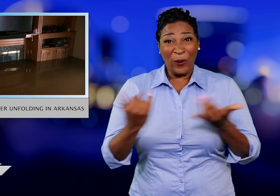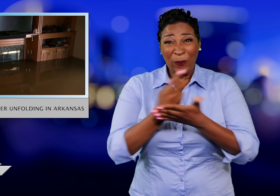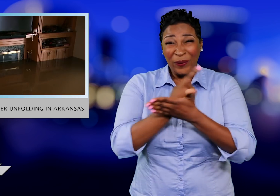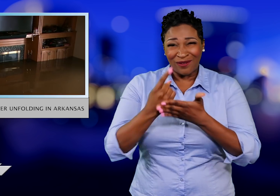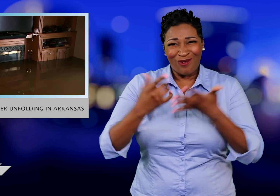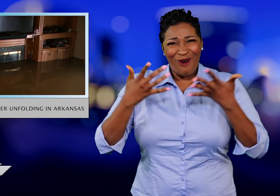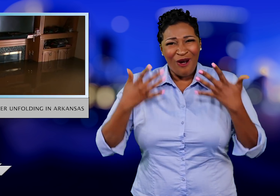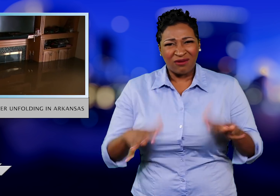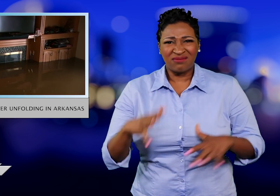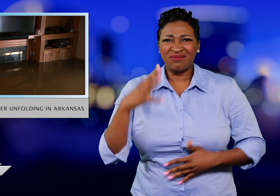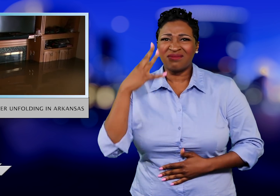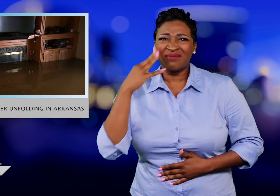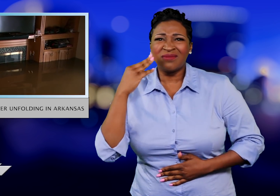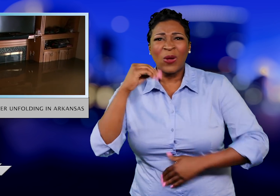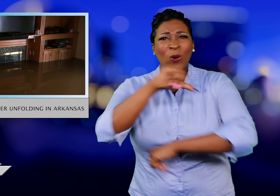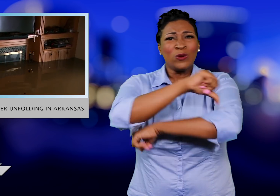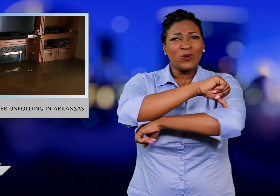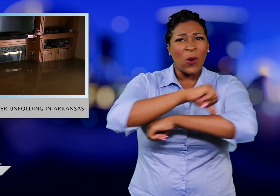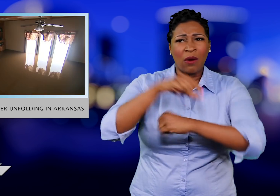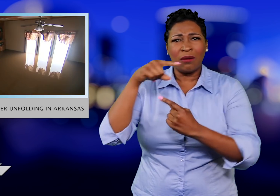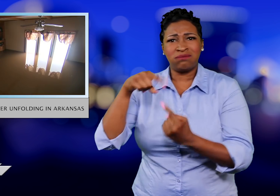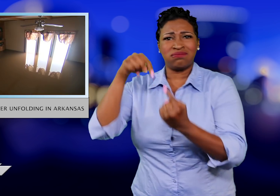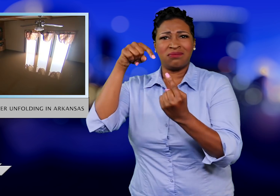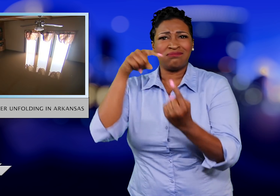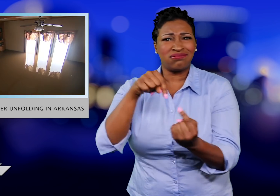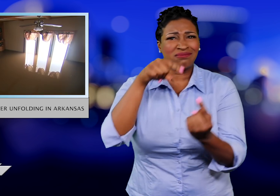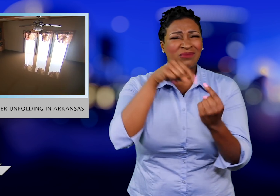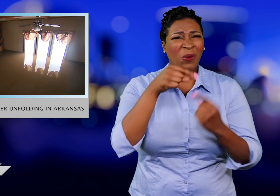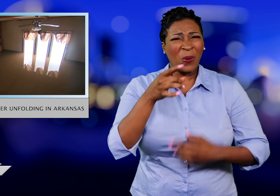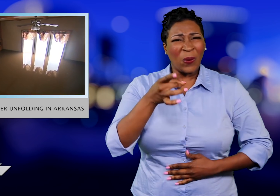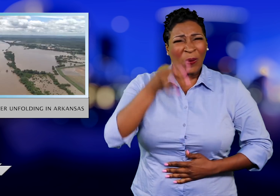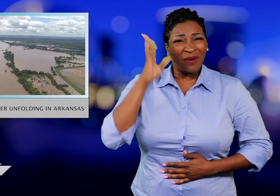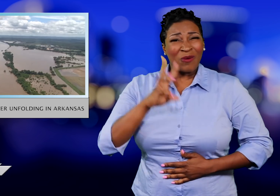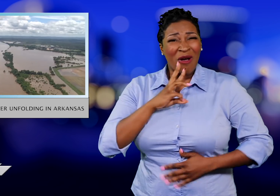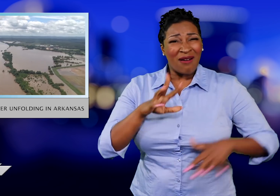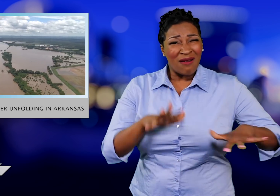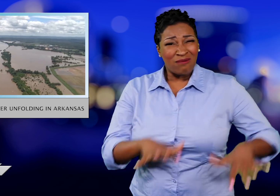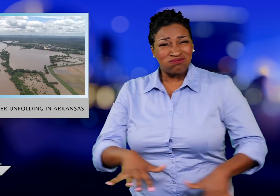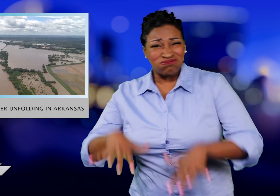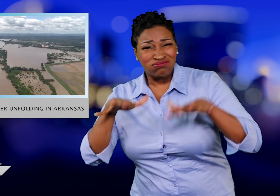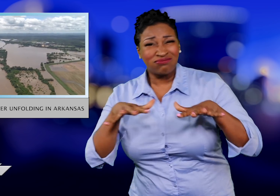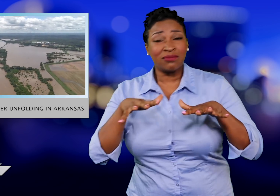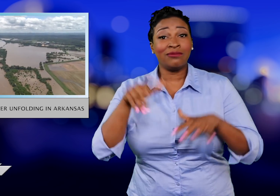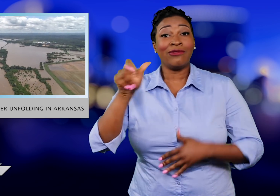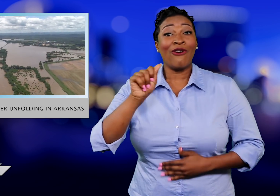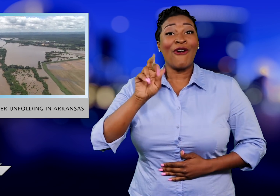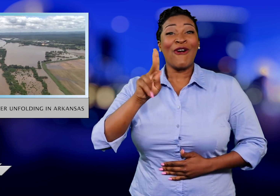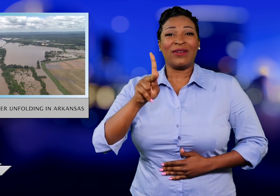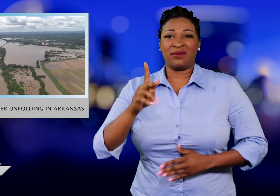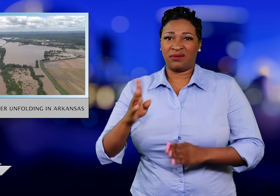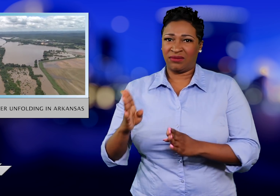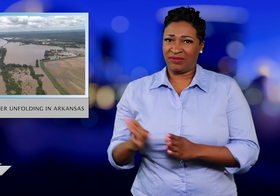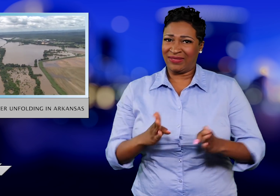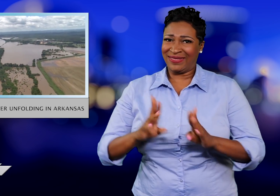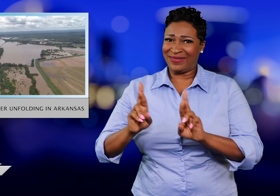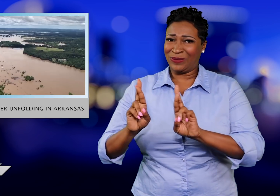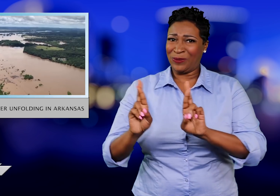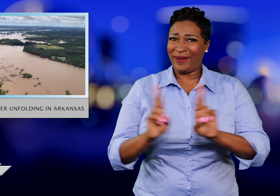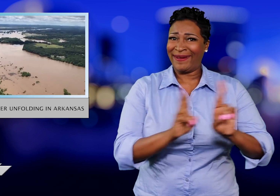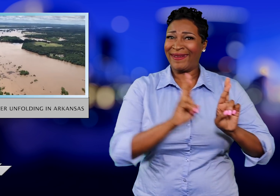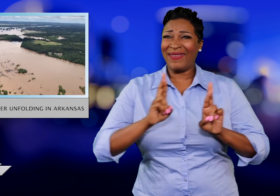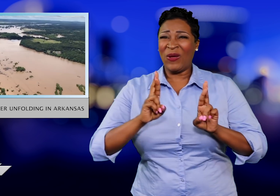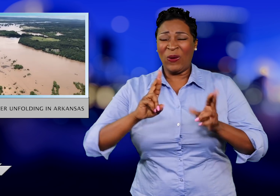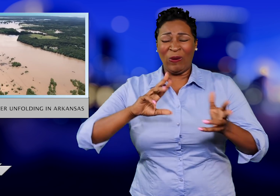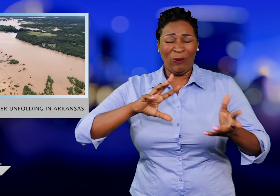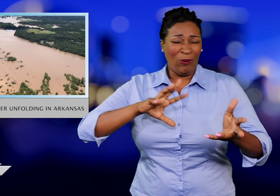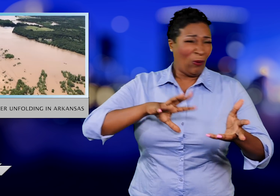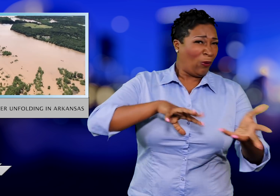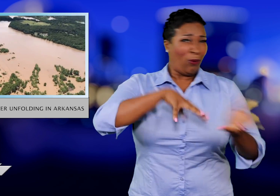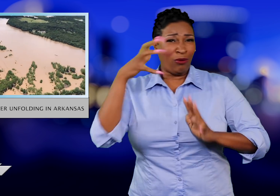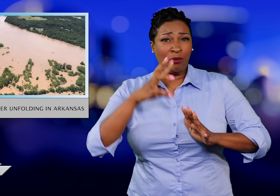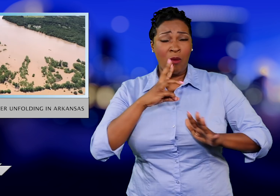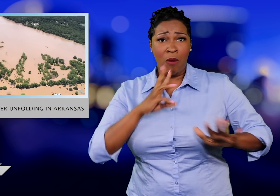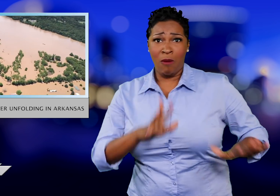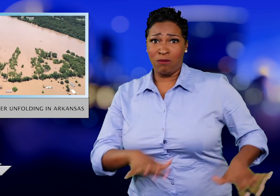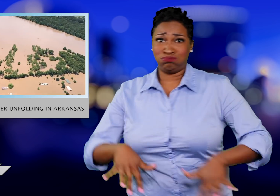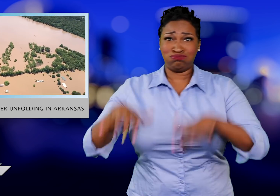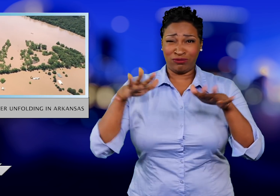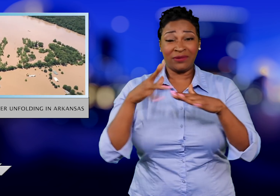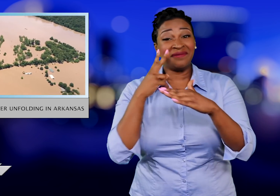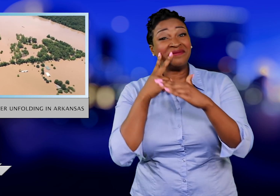After already facing tornadoes and deadly floods this week, the state is preparing for